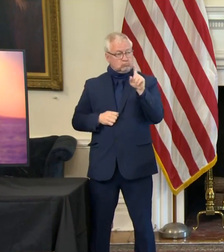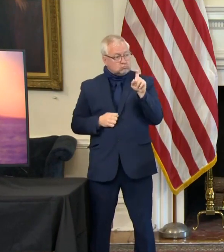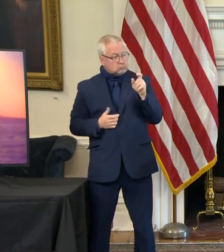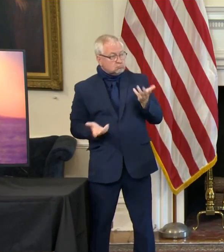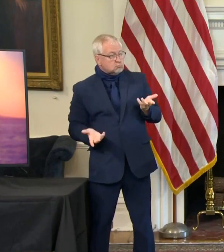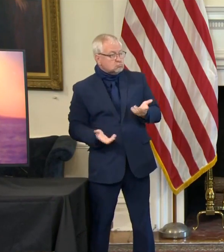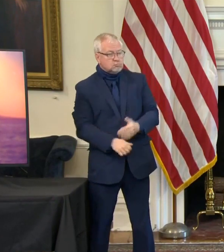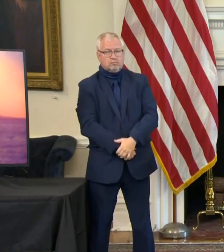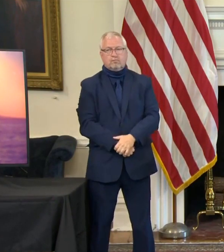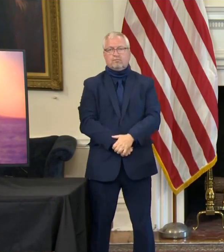WITHDRAW THAT, IT.